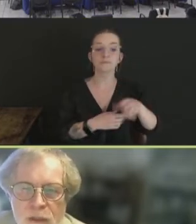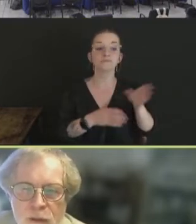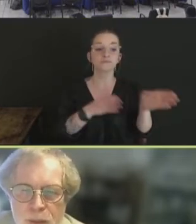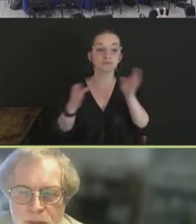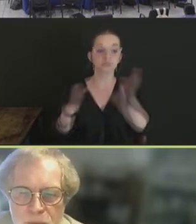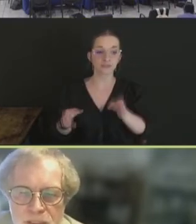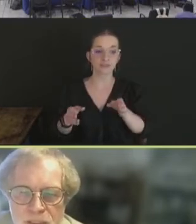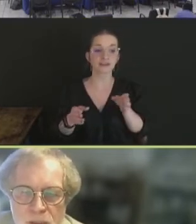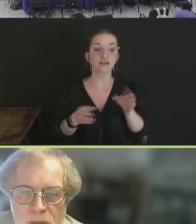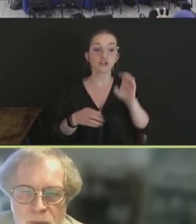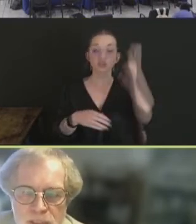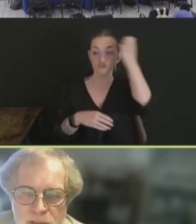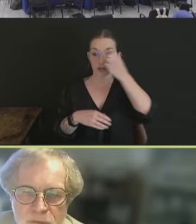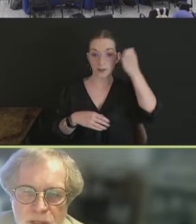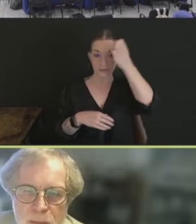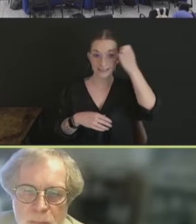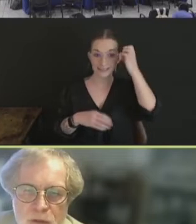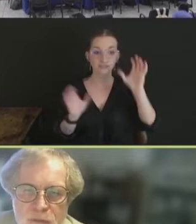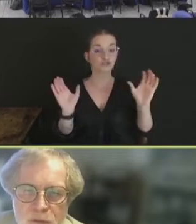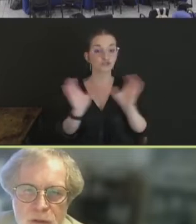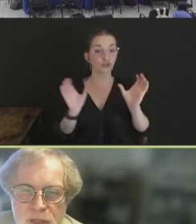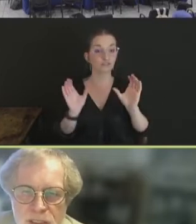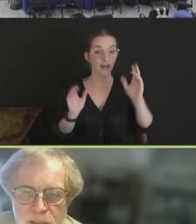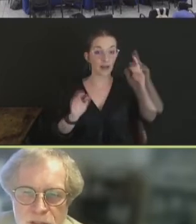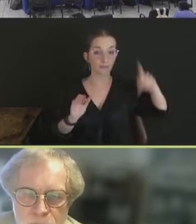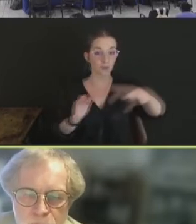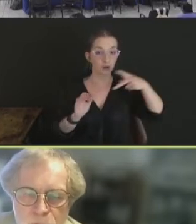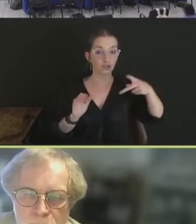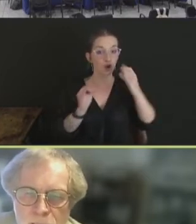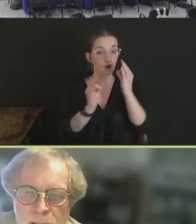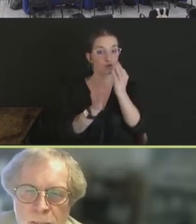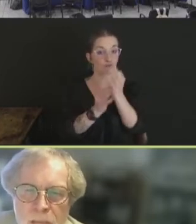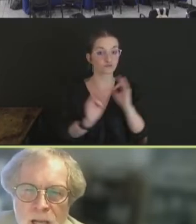The European region was certified polio-free in 2002.